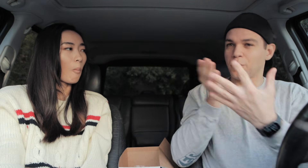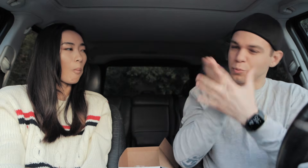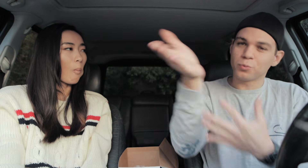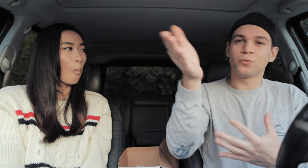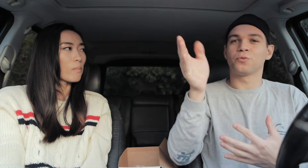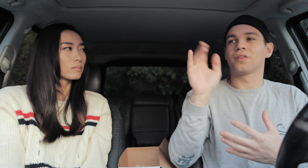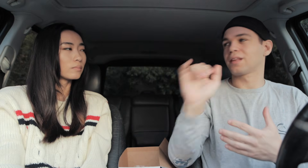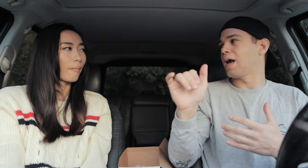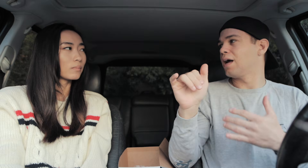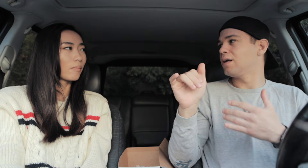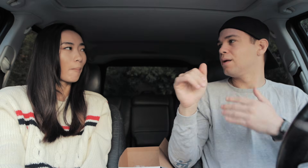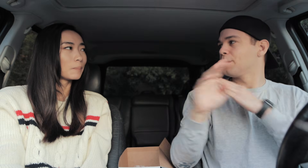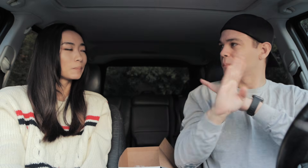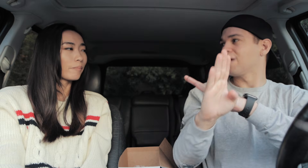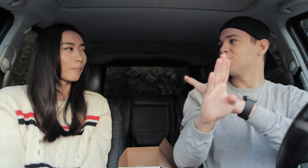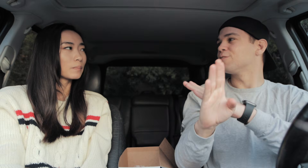getting through that barrier